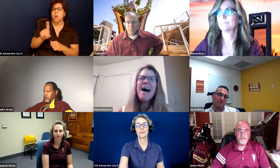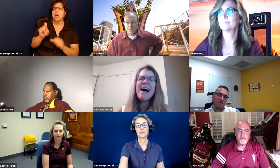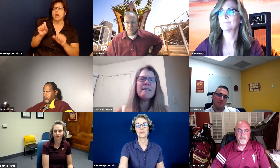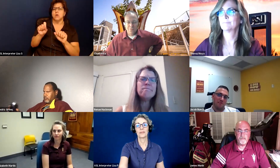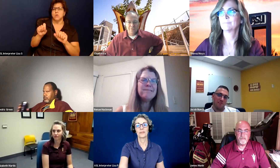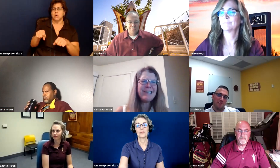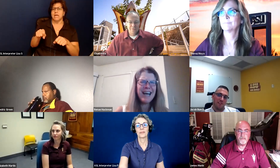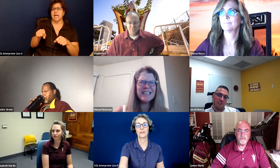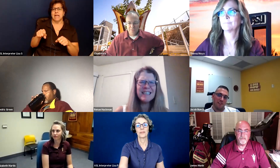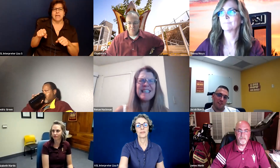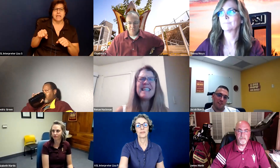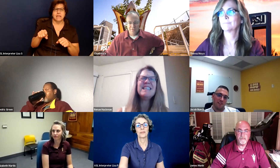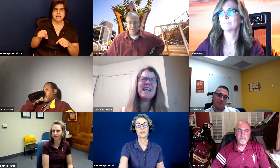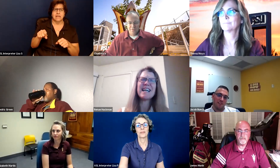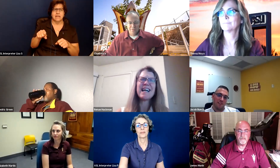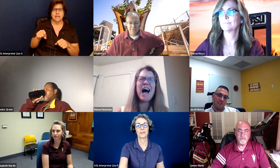you can test for accommodation.